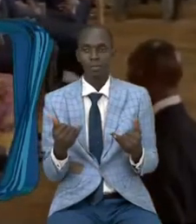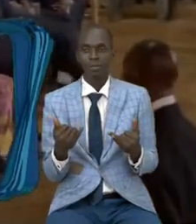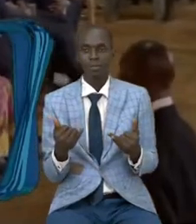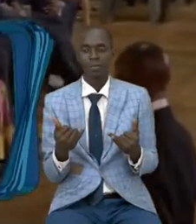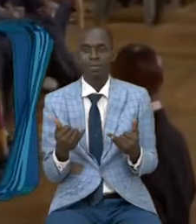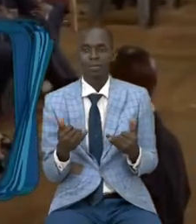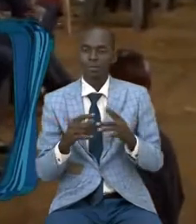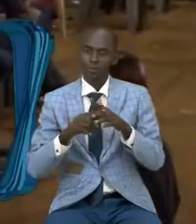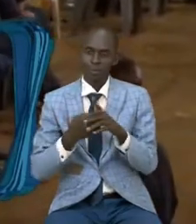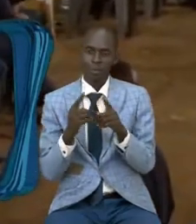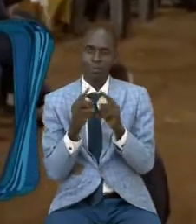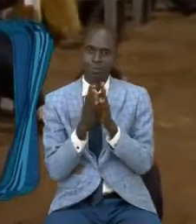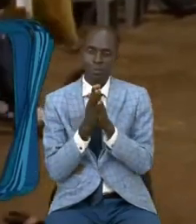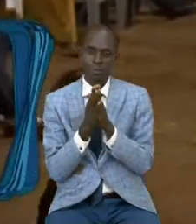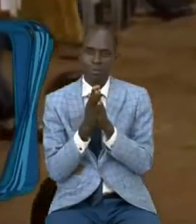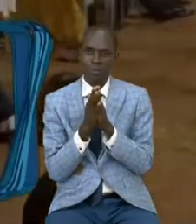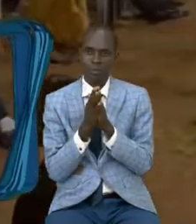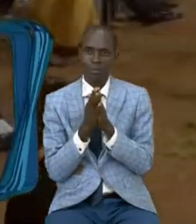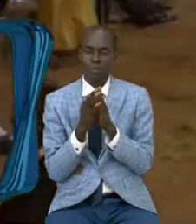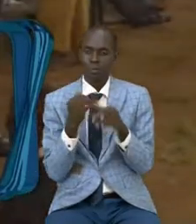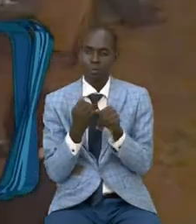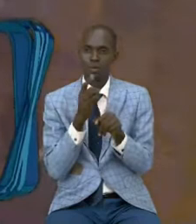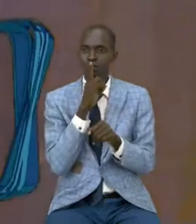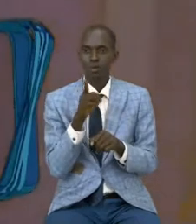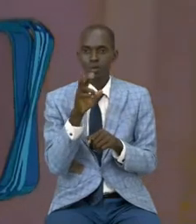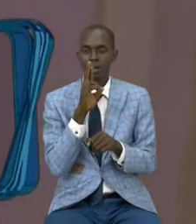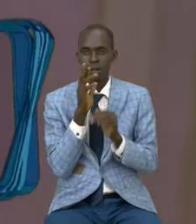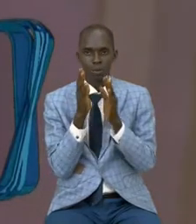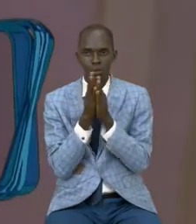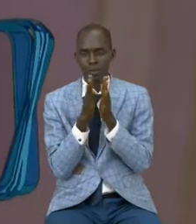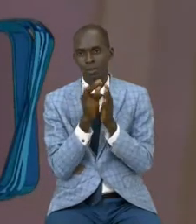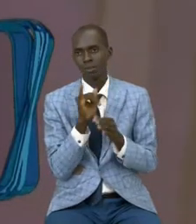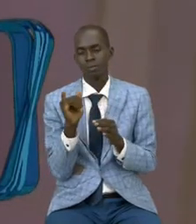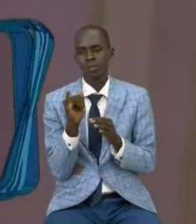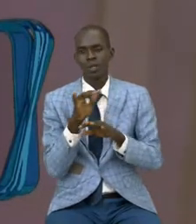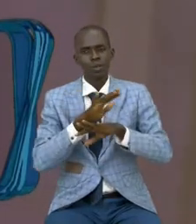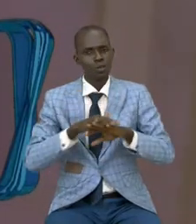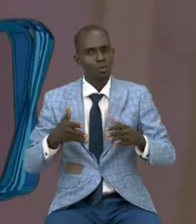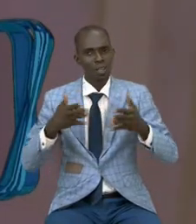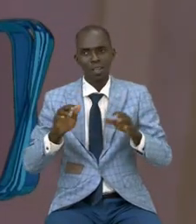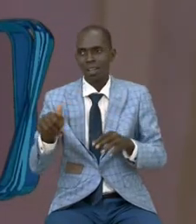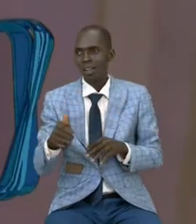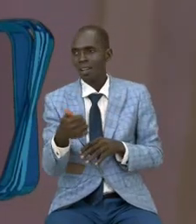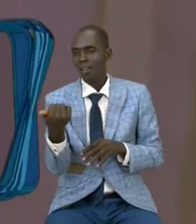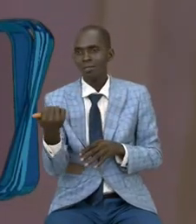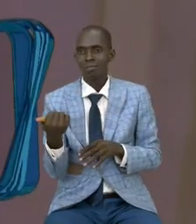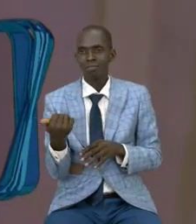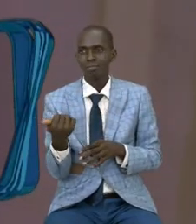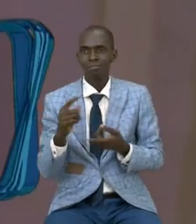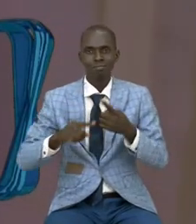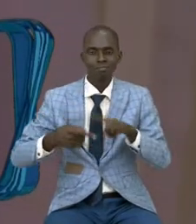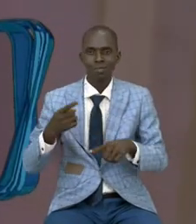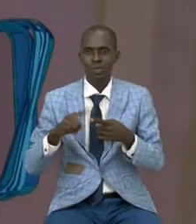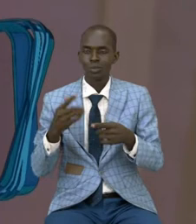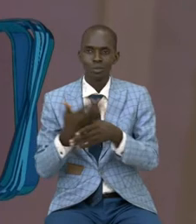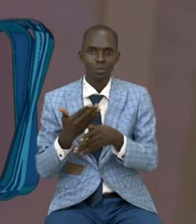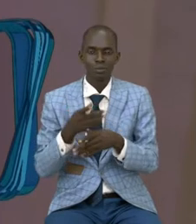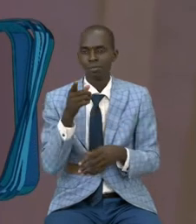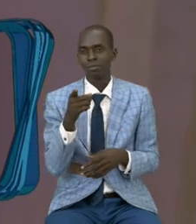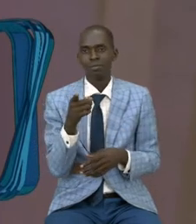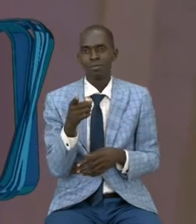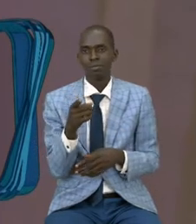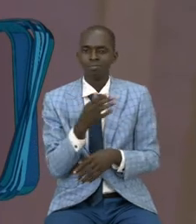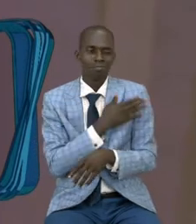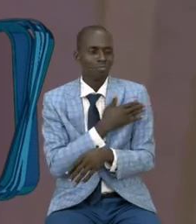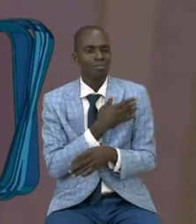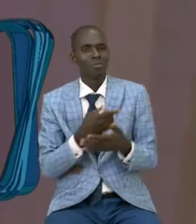to the center don't say i finished my area therefore i'm going no let the work be done